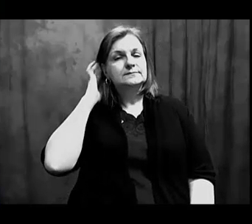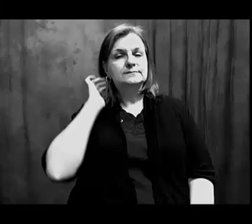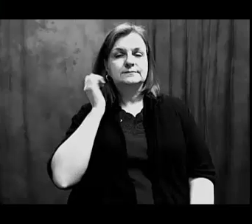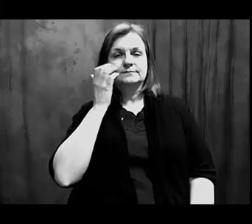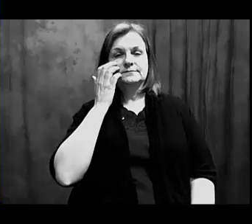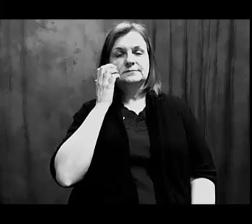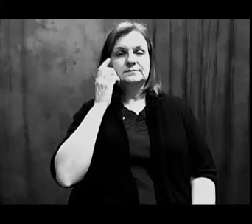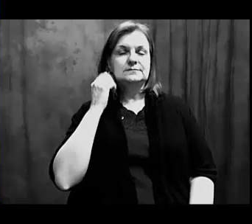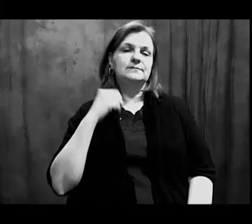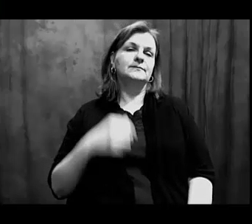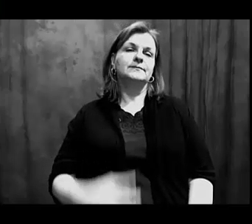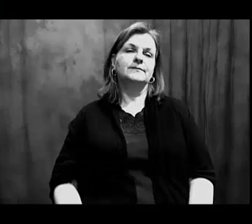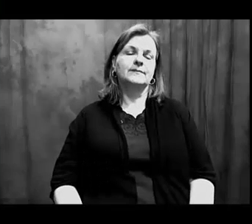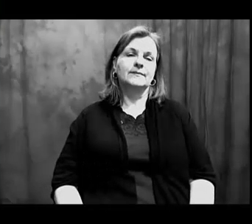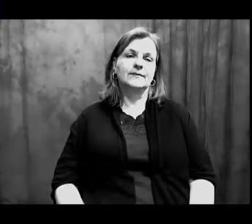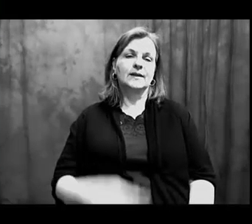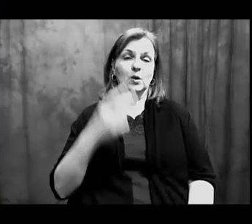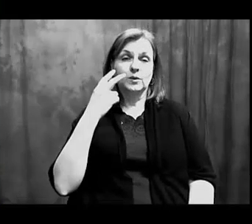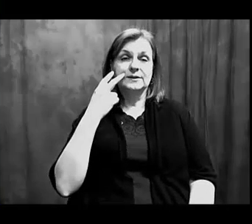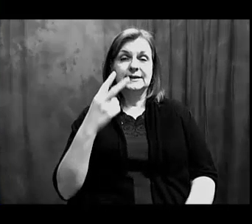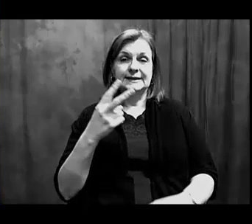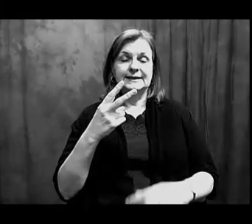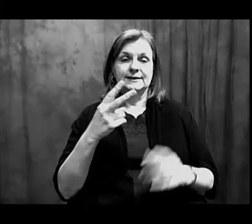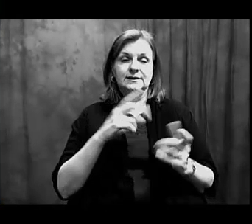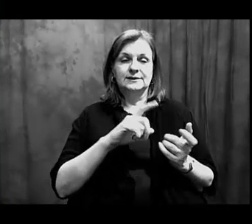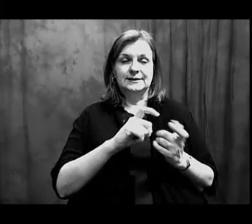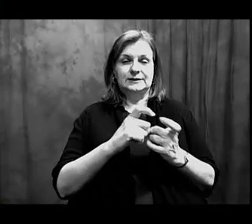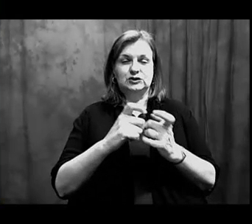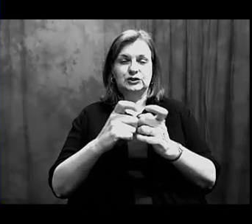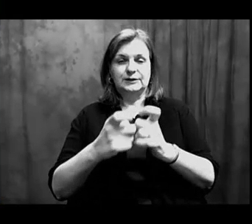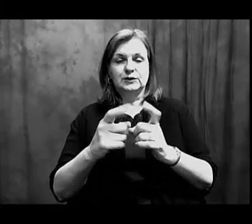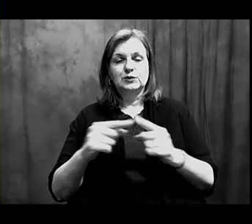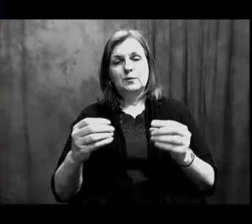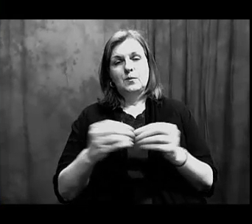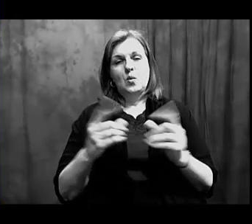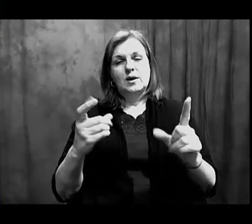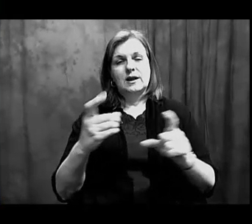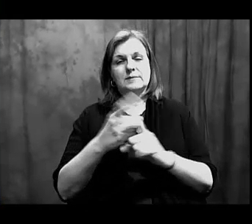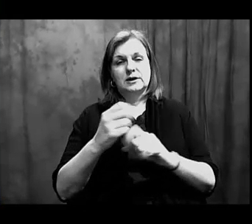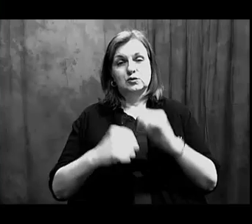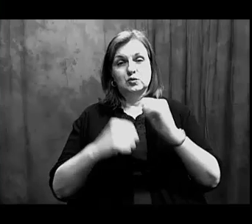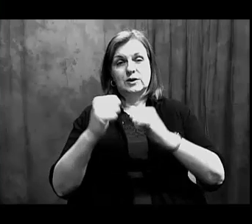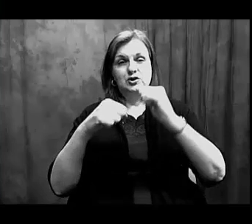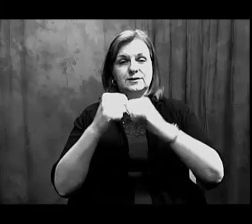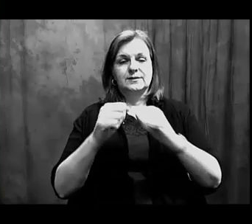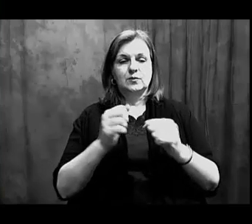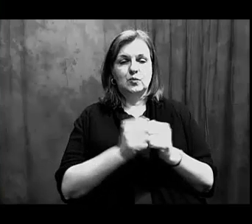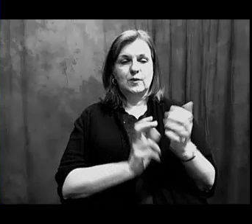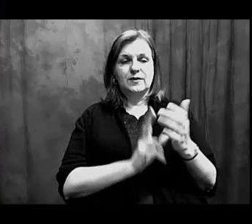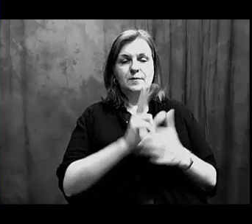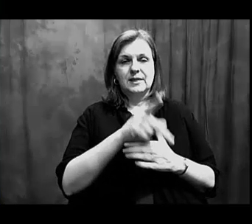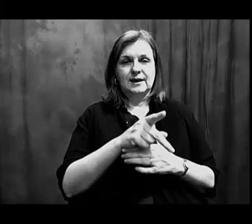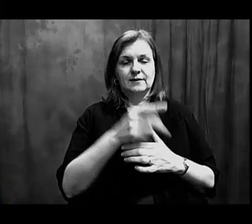we start to see transitions to much more complex structures as well in the plant-like protists. Volvox actually developed